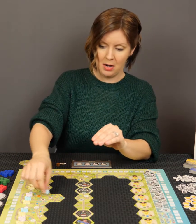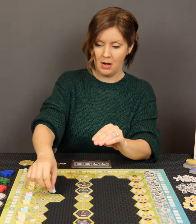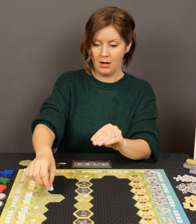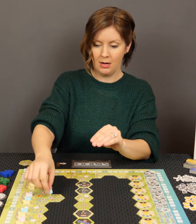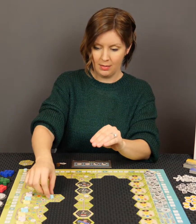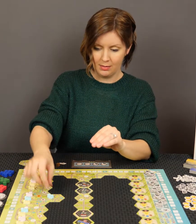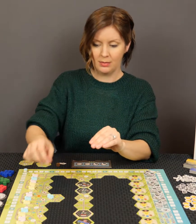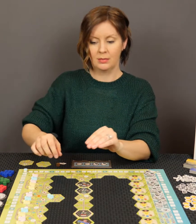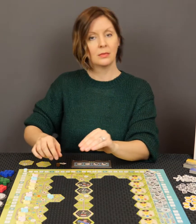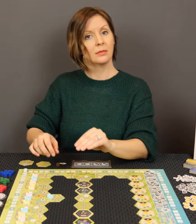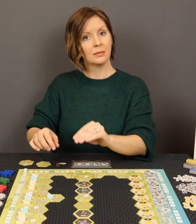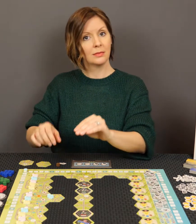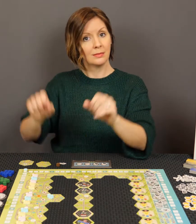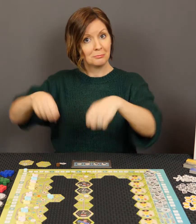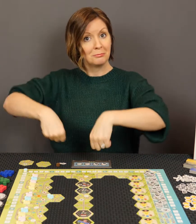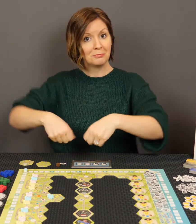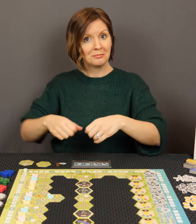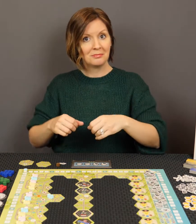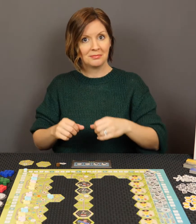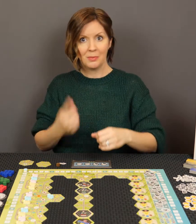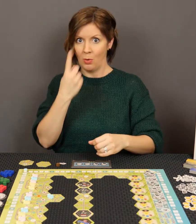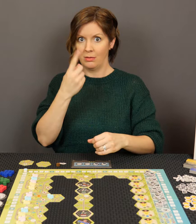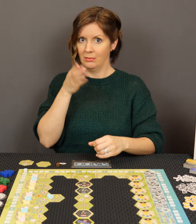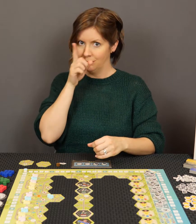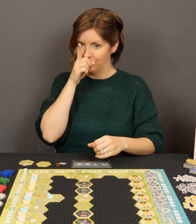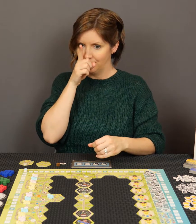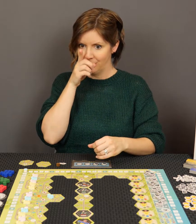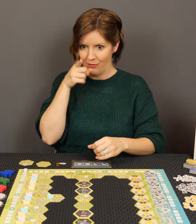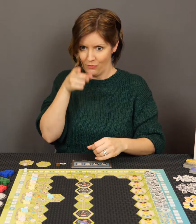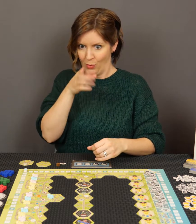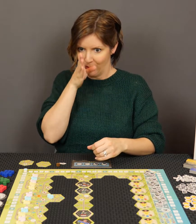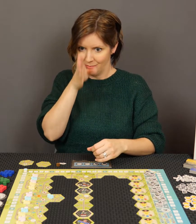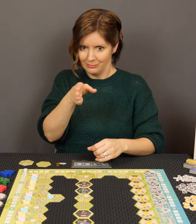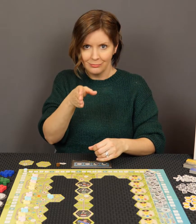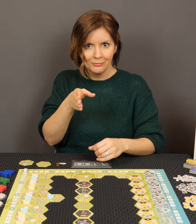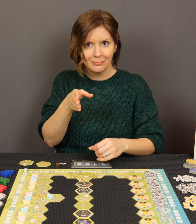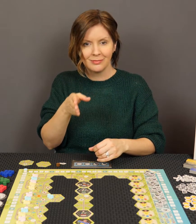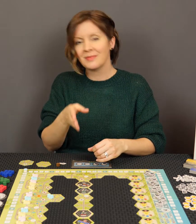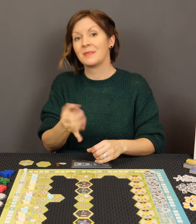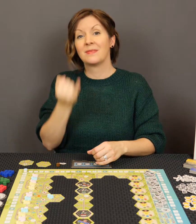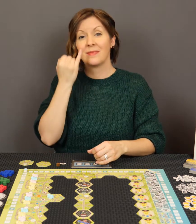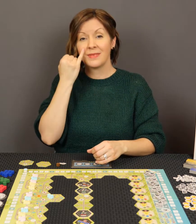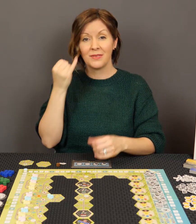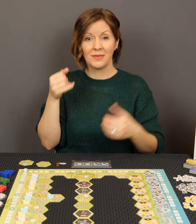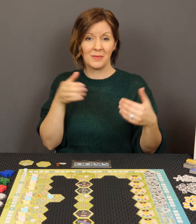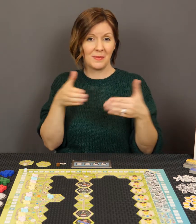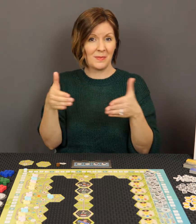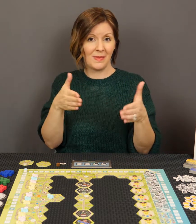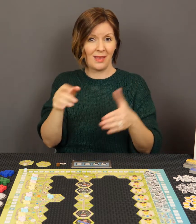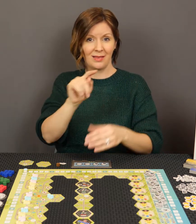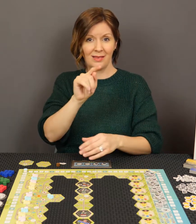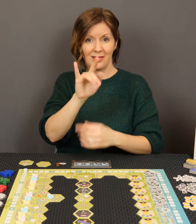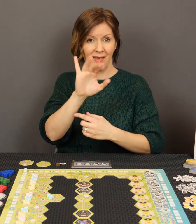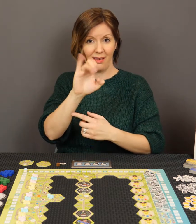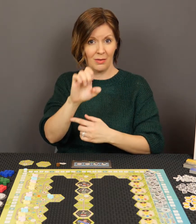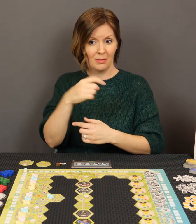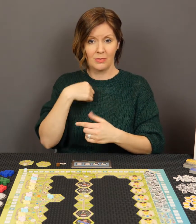I can move. And I can only go 1 space forward.